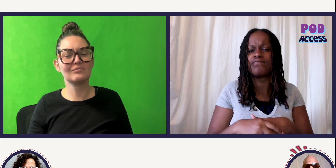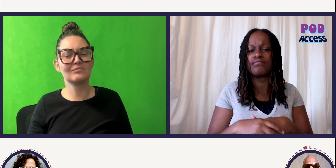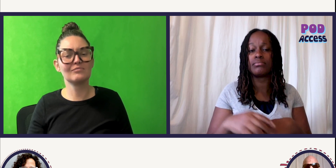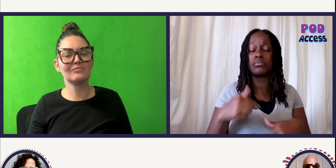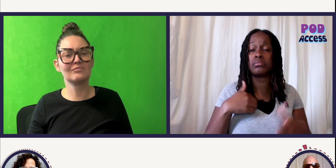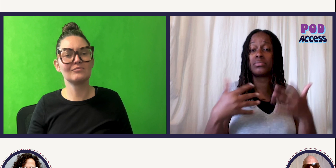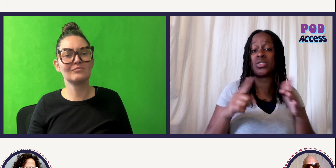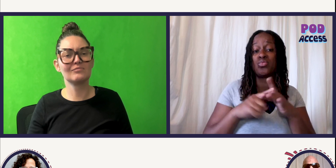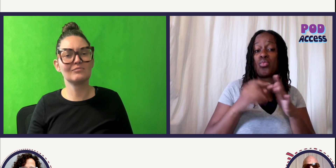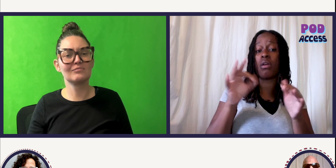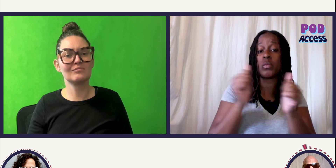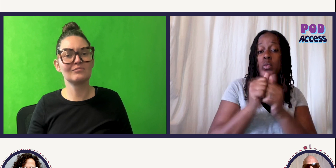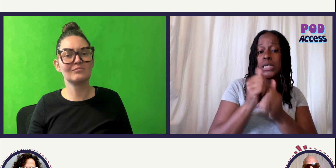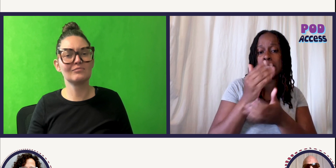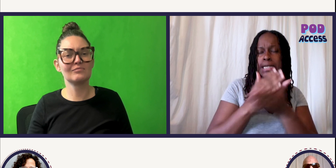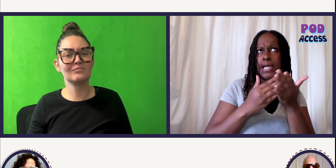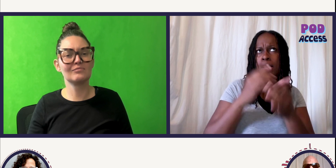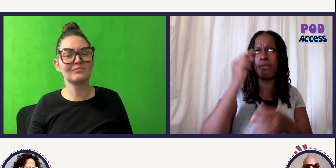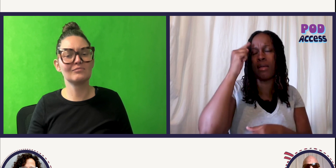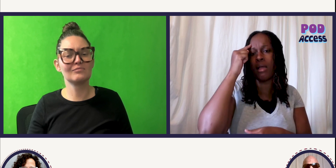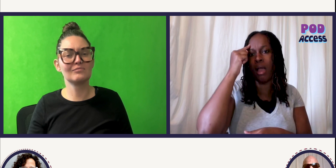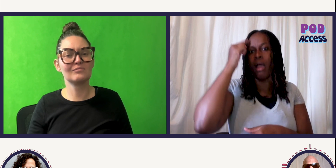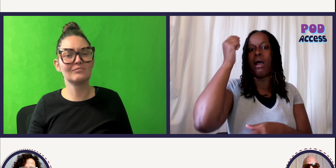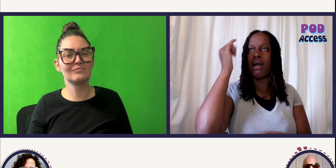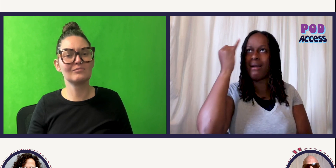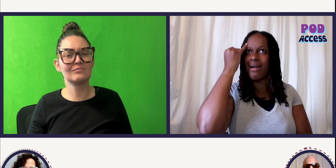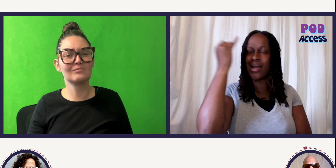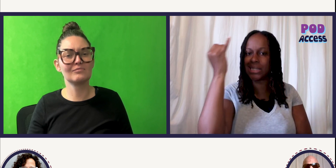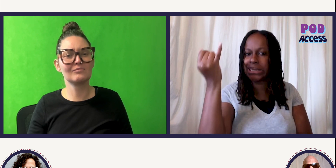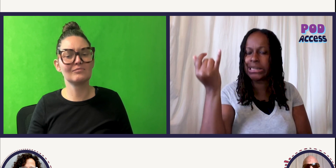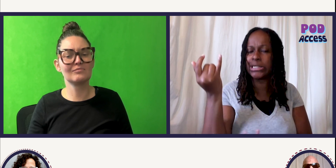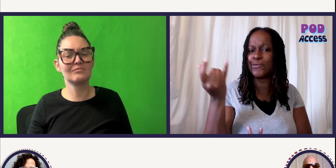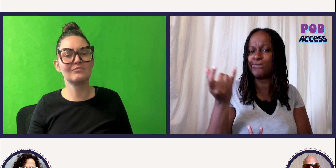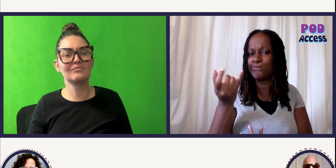I may start off with some inkling of an idea, and then it slowly starts to take shape.